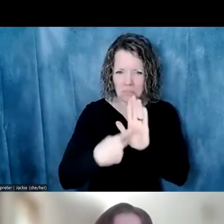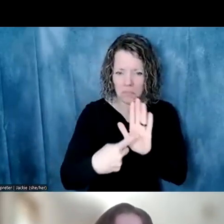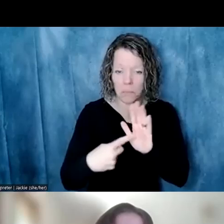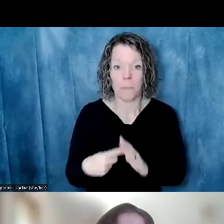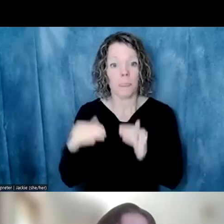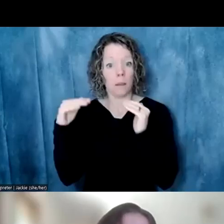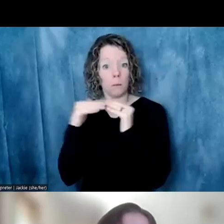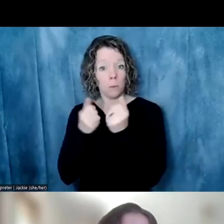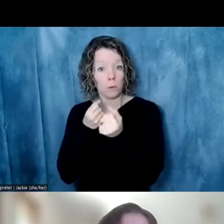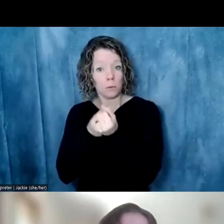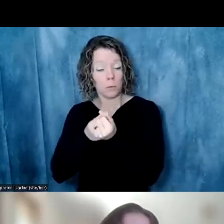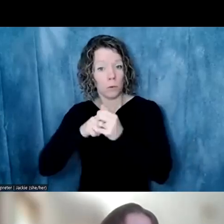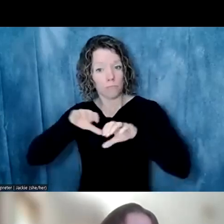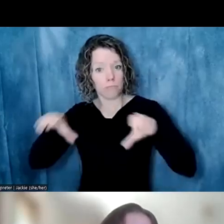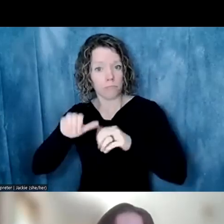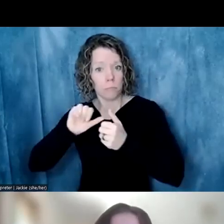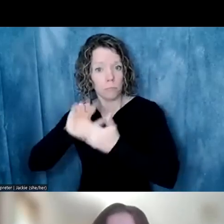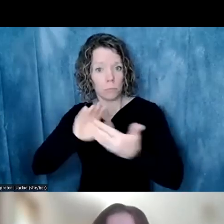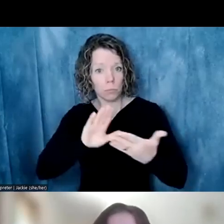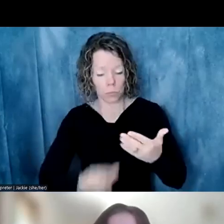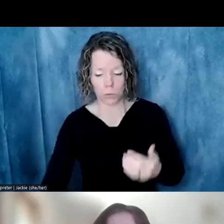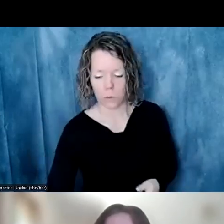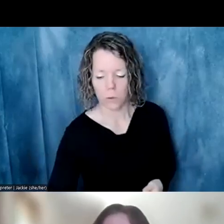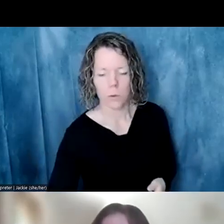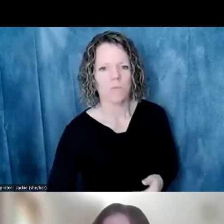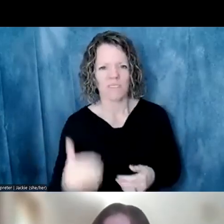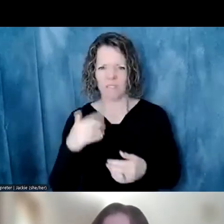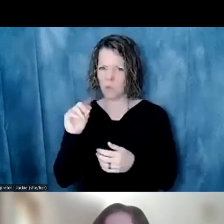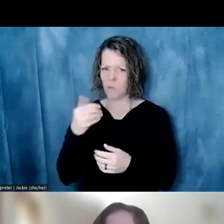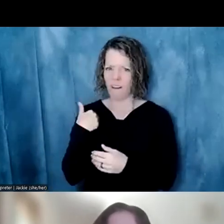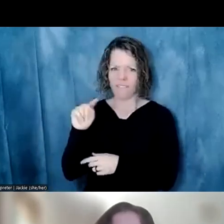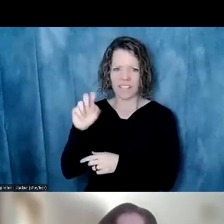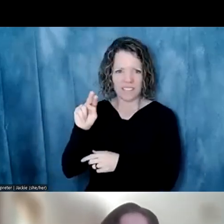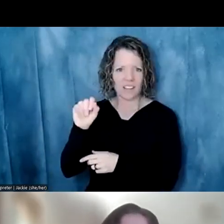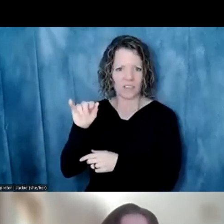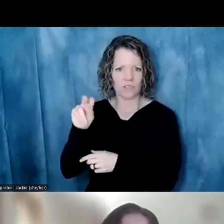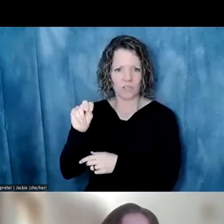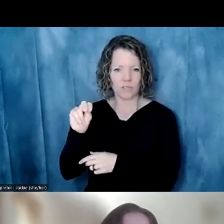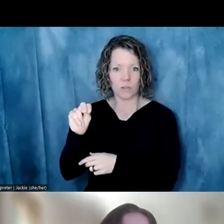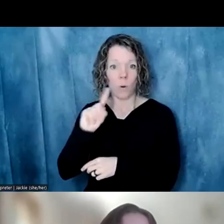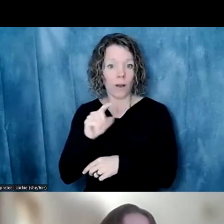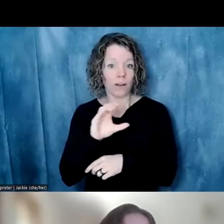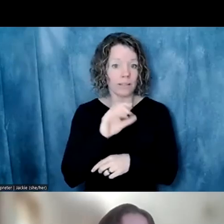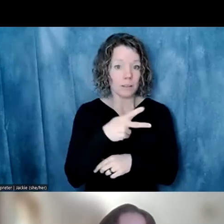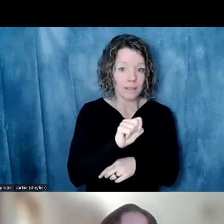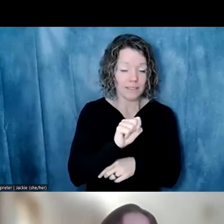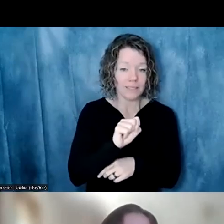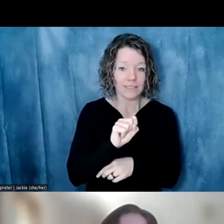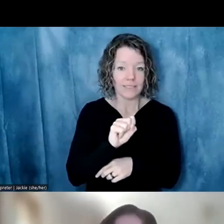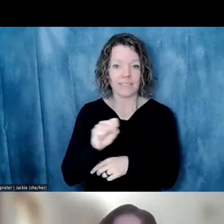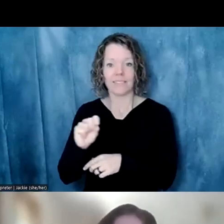which Certified Peer Specialists and Recovery Coaches both engage in, in some ways straight